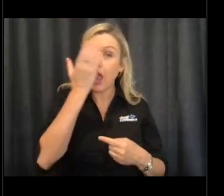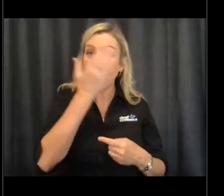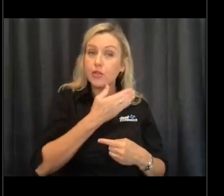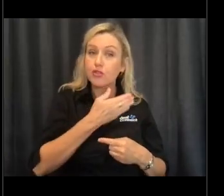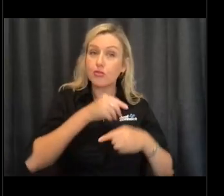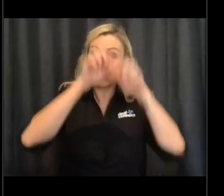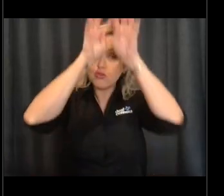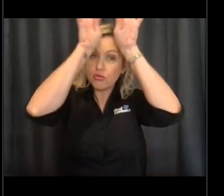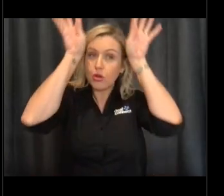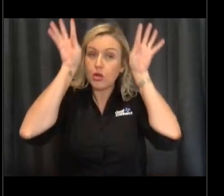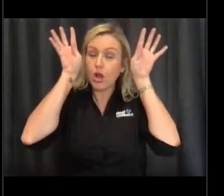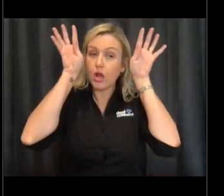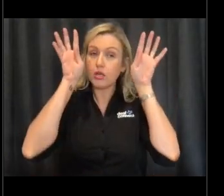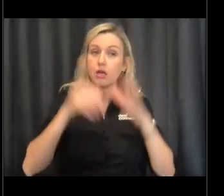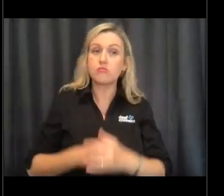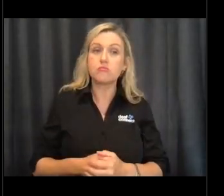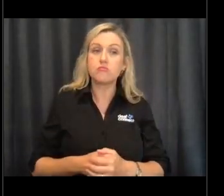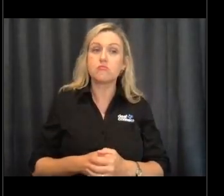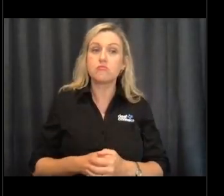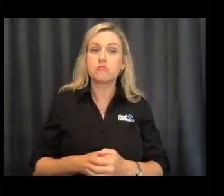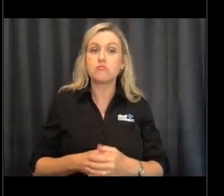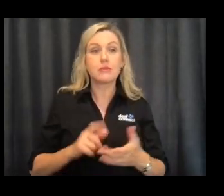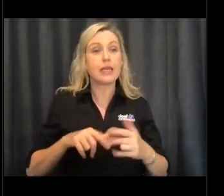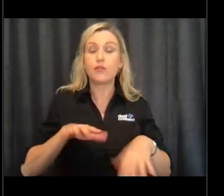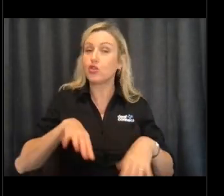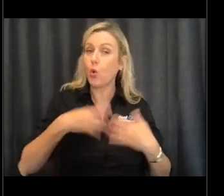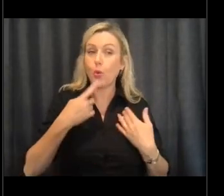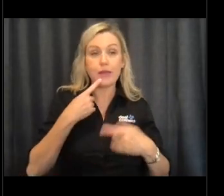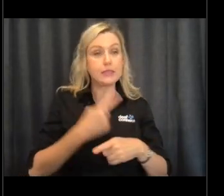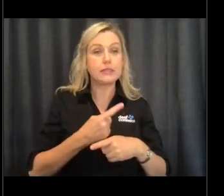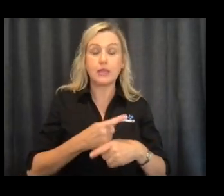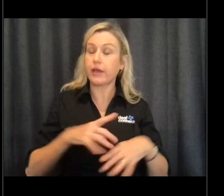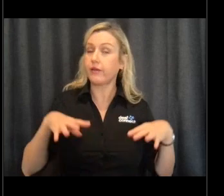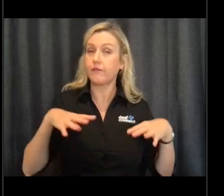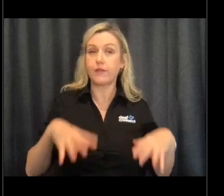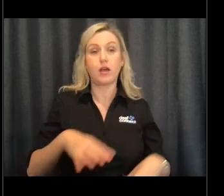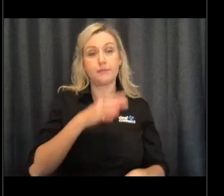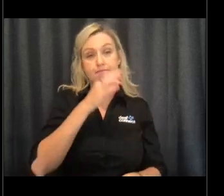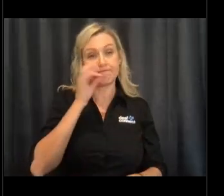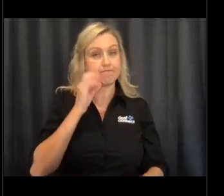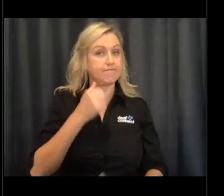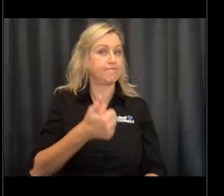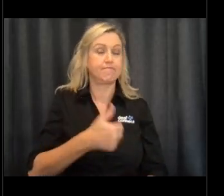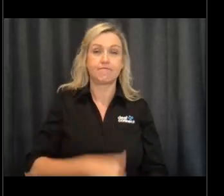And if you prefer not to say that's completely fine.